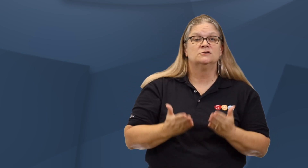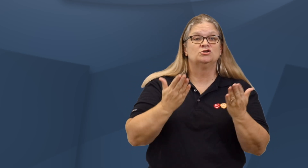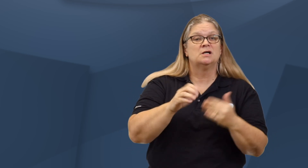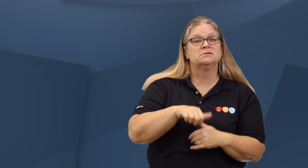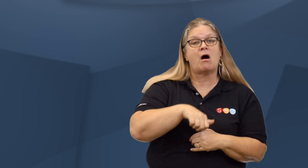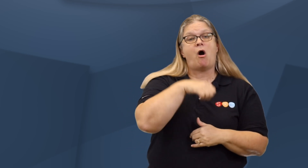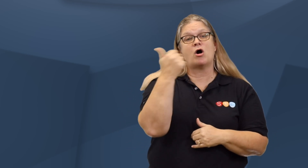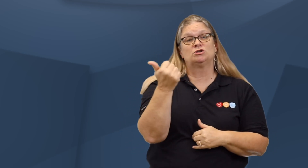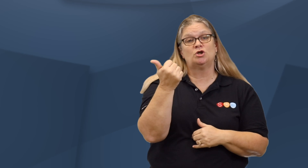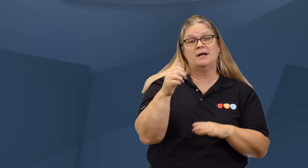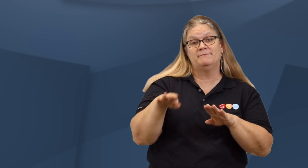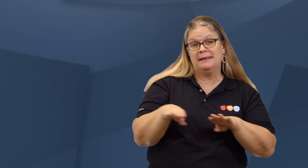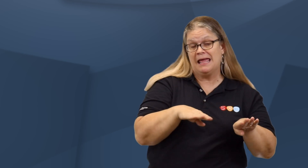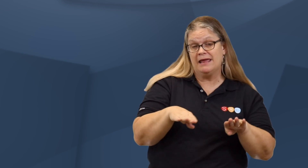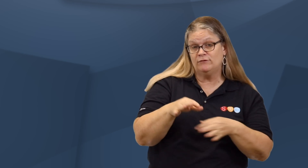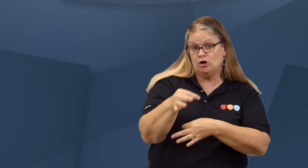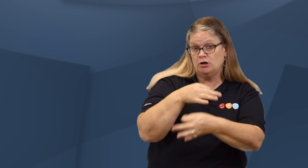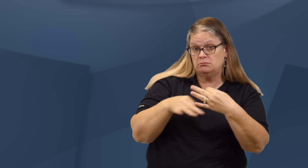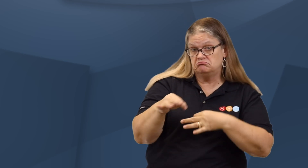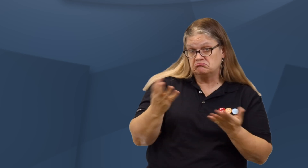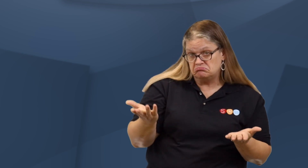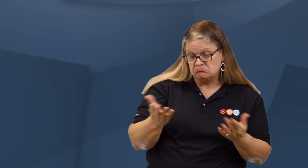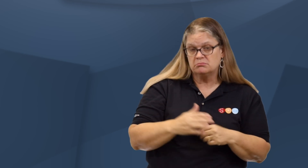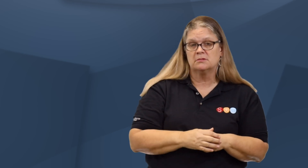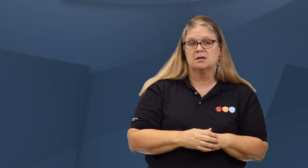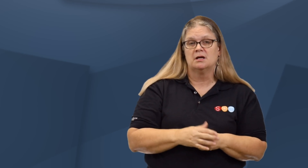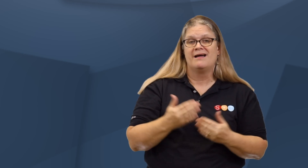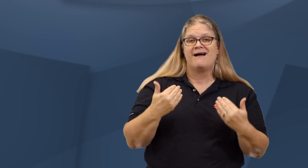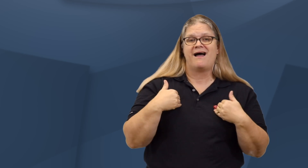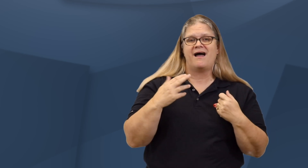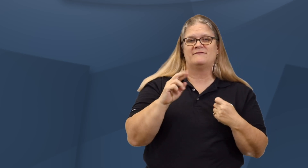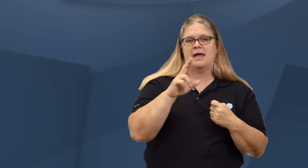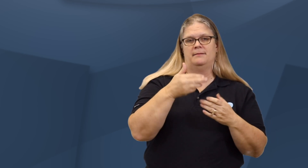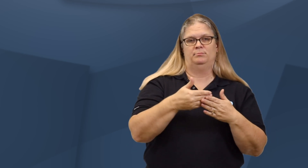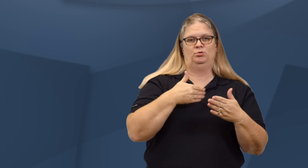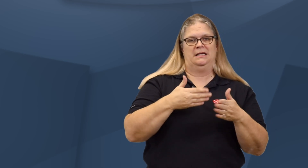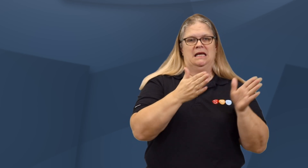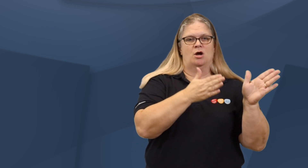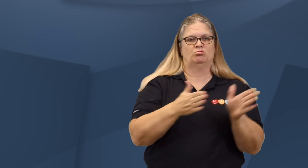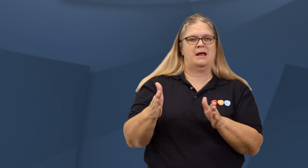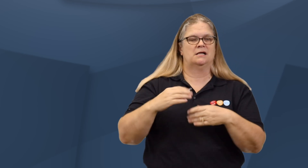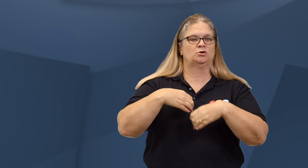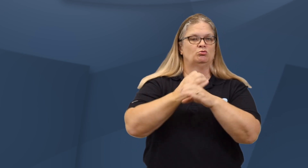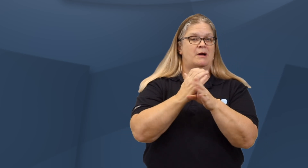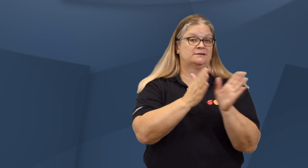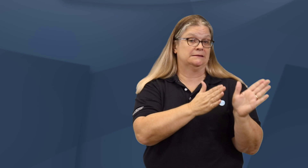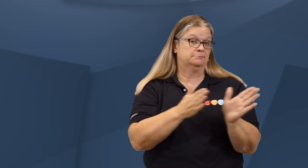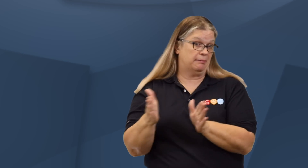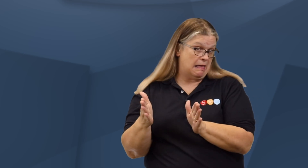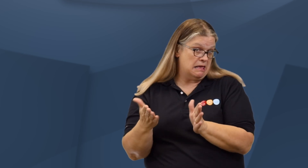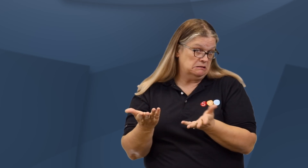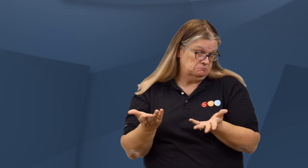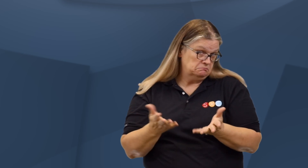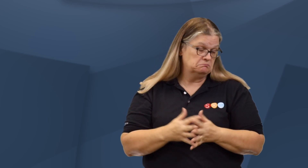Suggest an alternative behavior. Have a prearranged crisis plan.